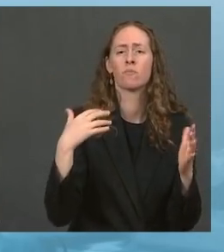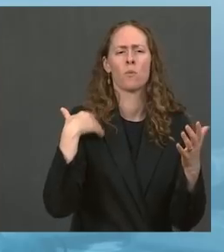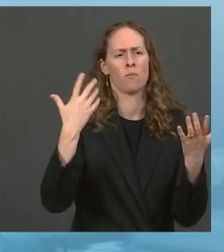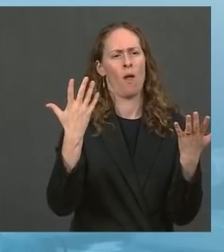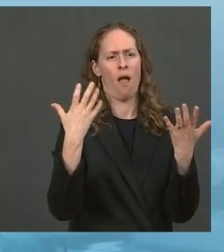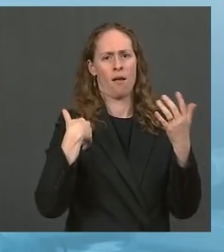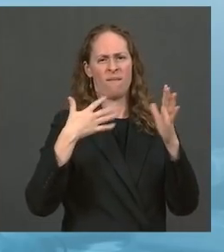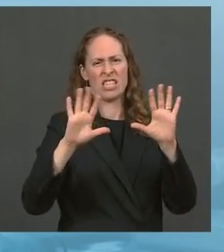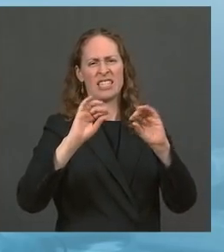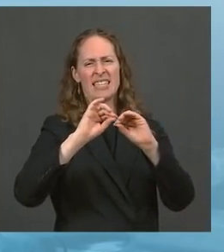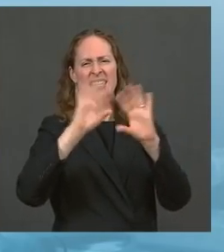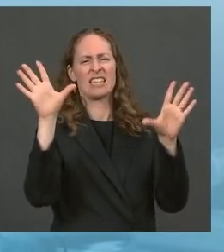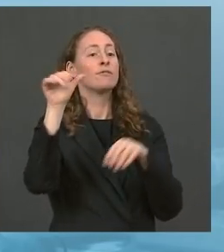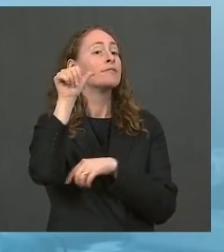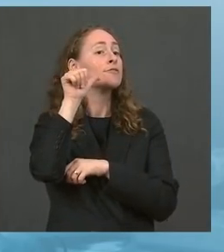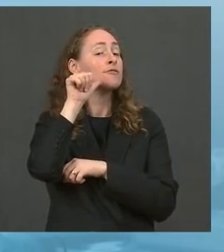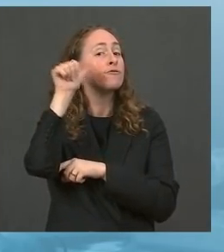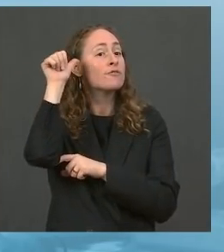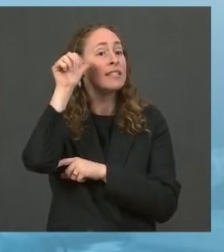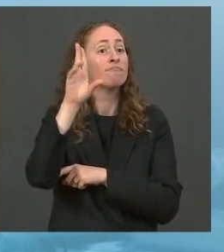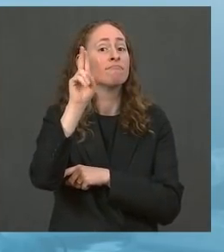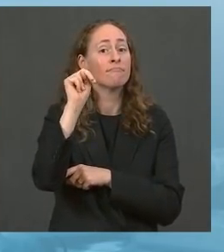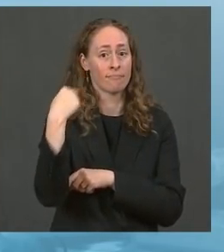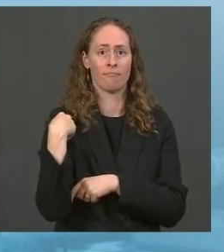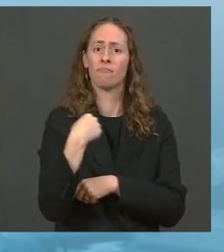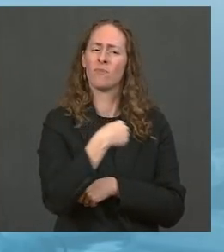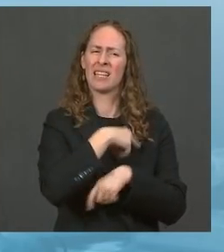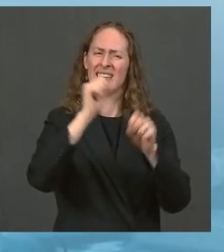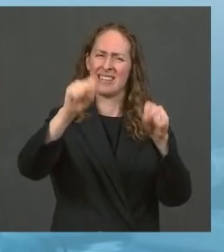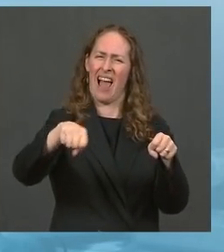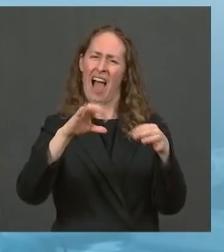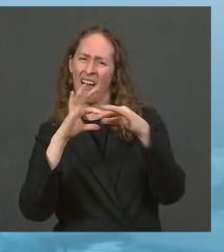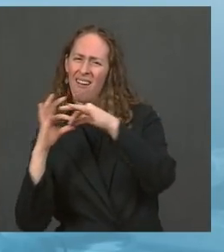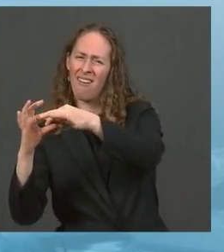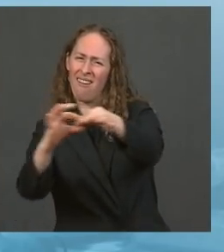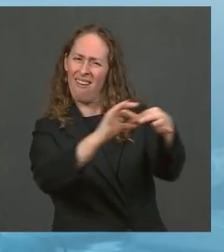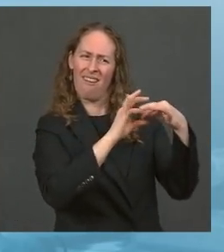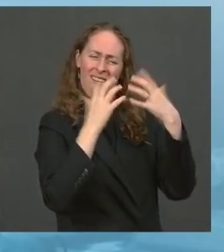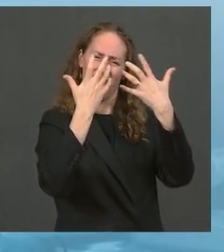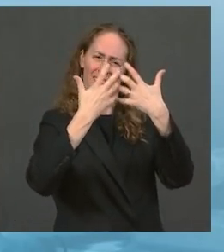We can do this. This is within our capacity. We know what needs to be done.